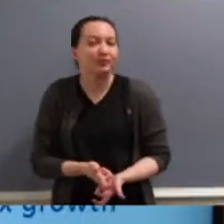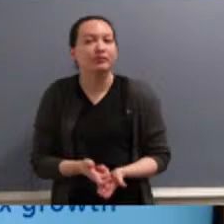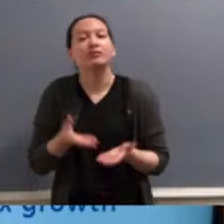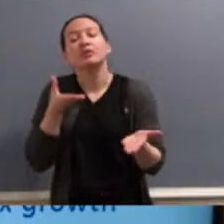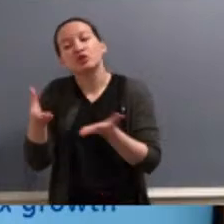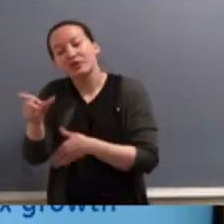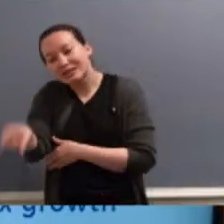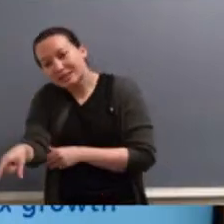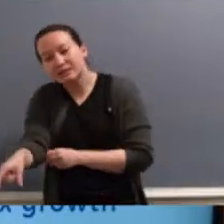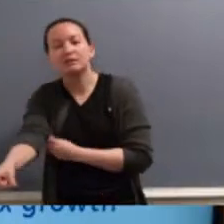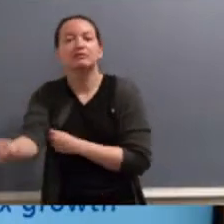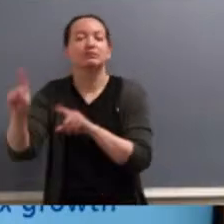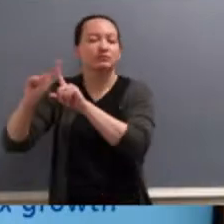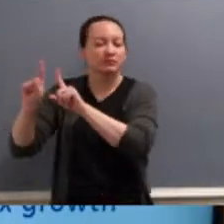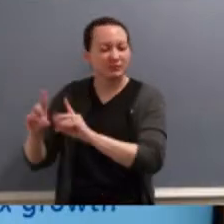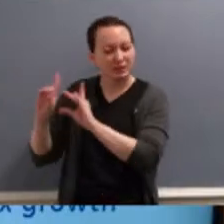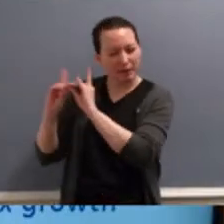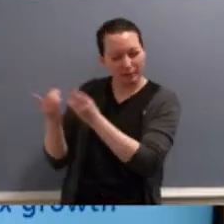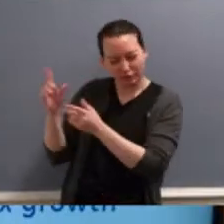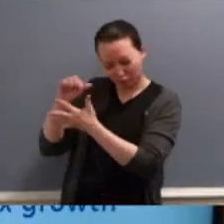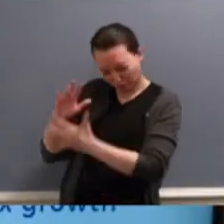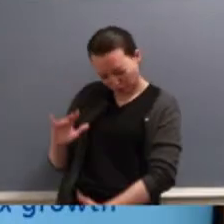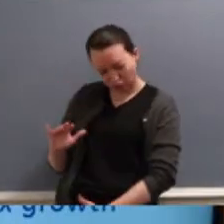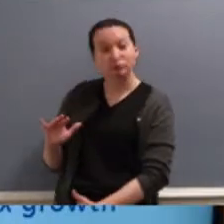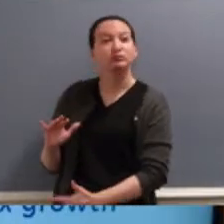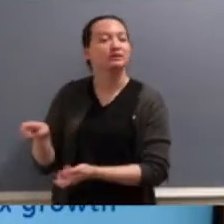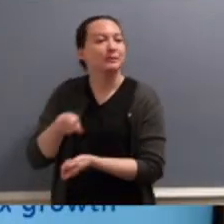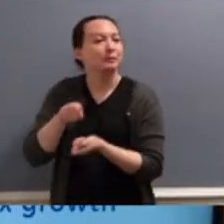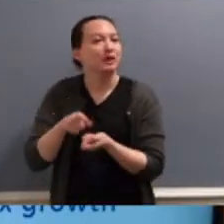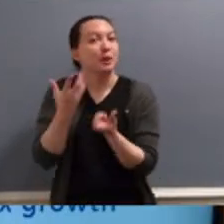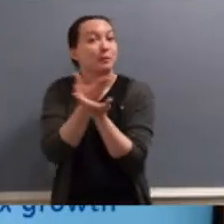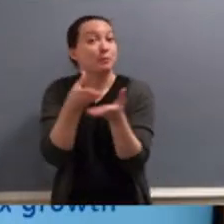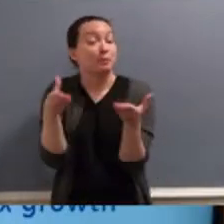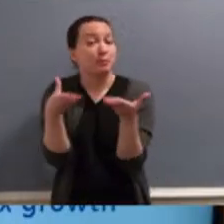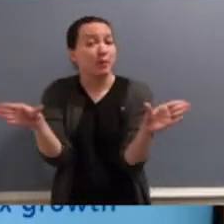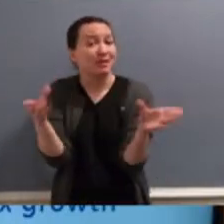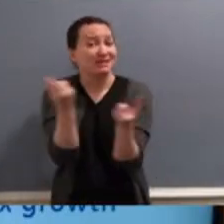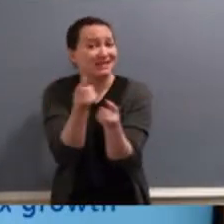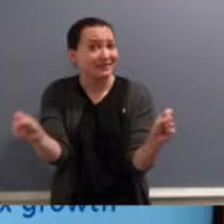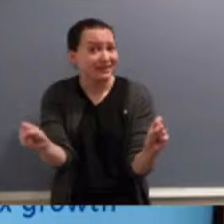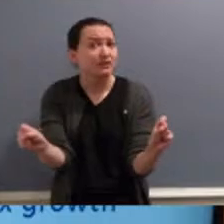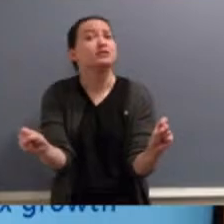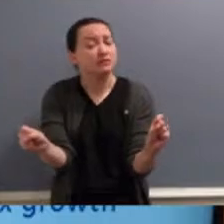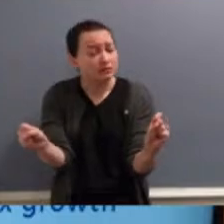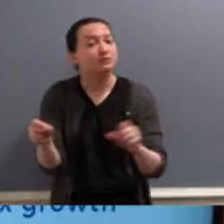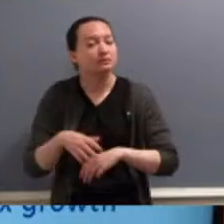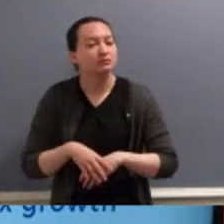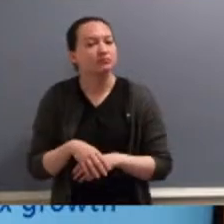needs in various departments in particular in the public safety function that in certain years